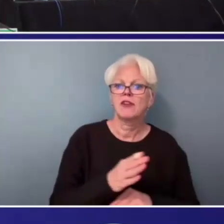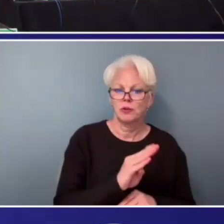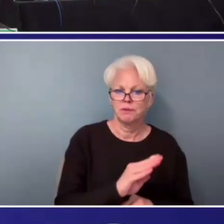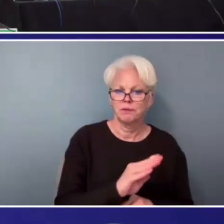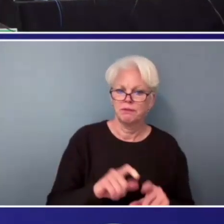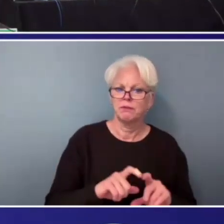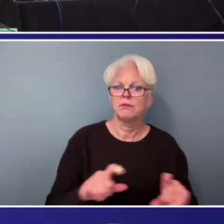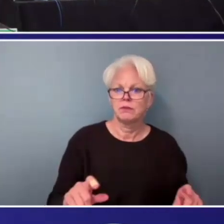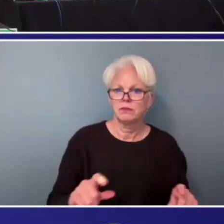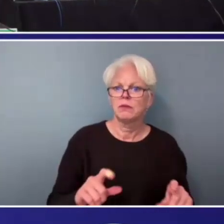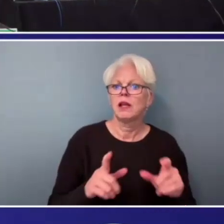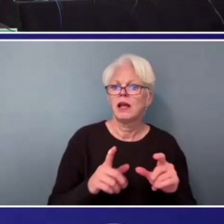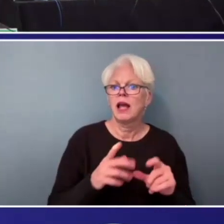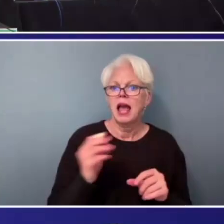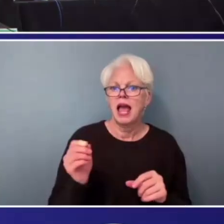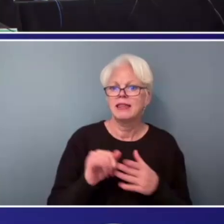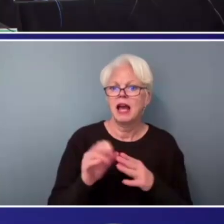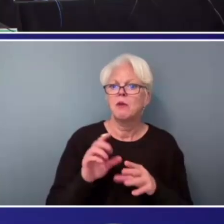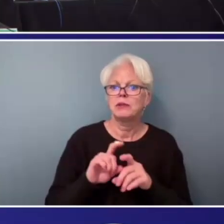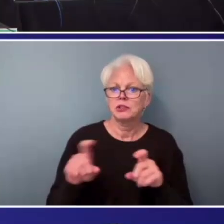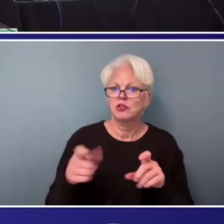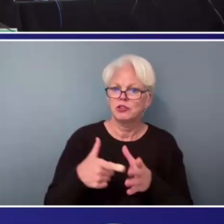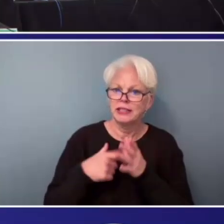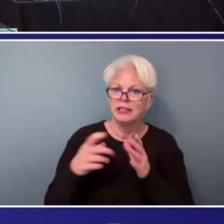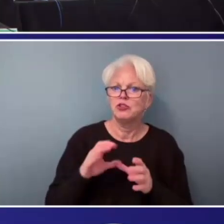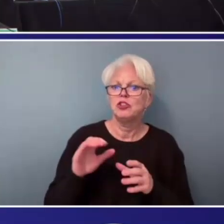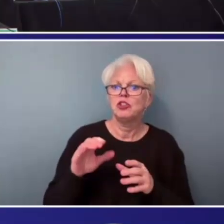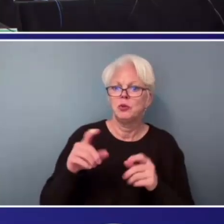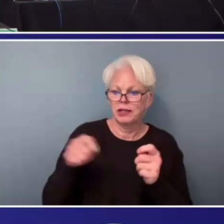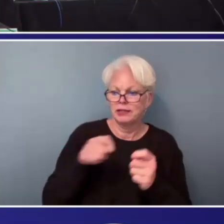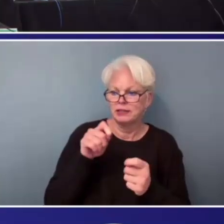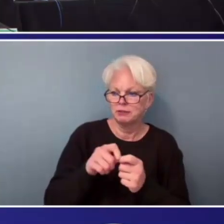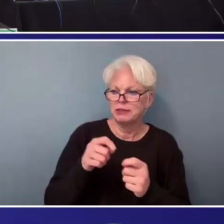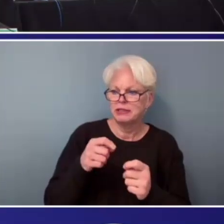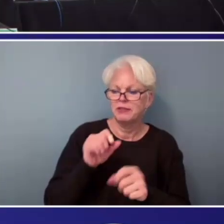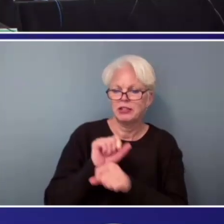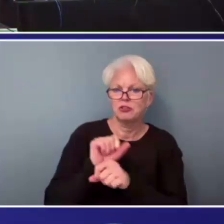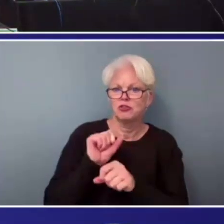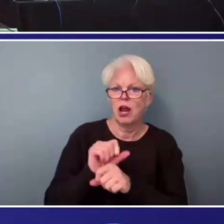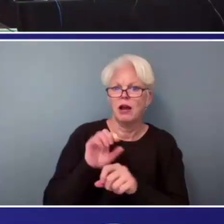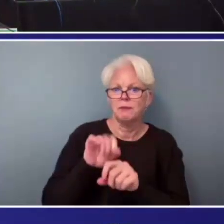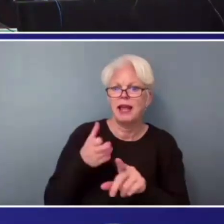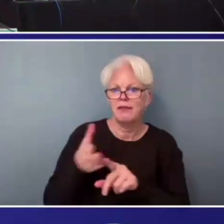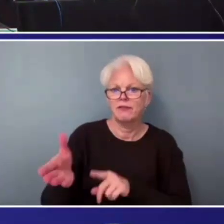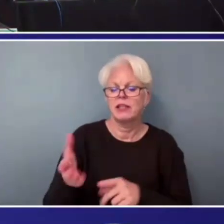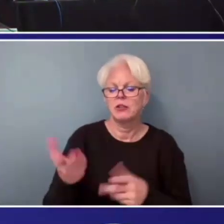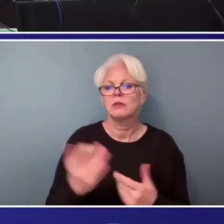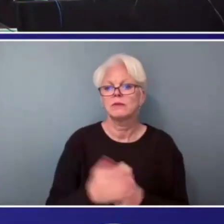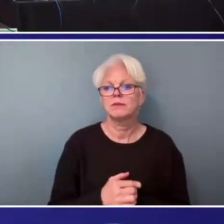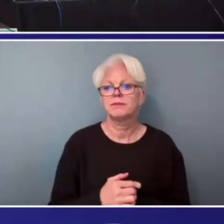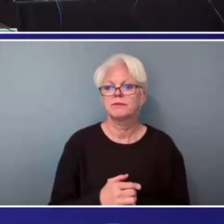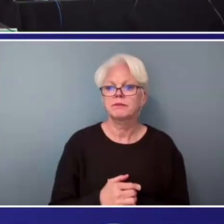And it was a, you know, degree needed to do a certain field or a job in a certain field. So that's how we interpret it at